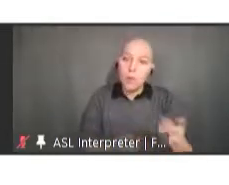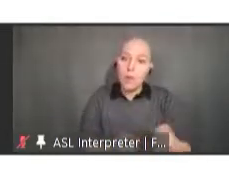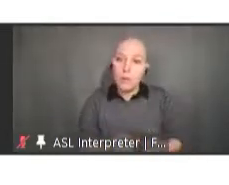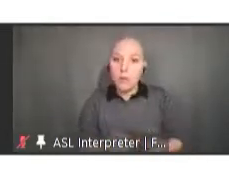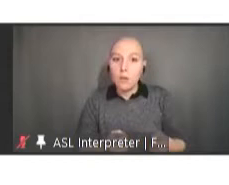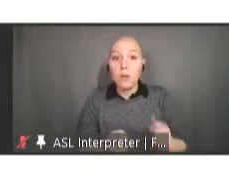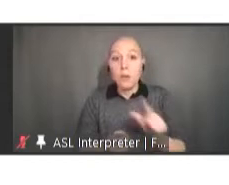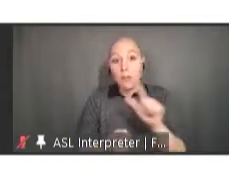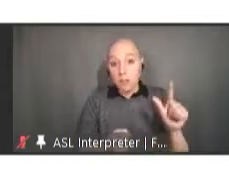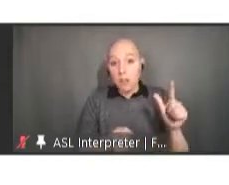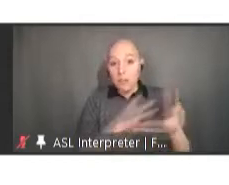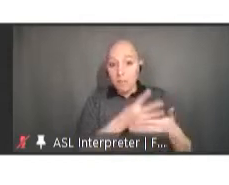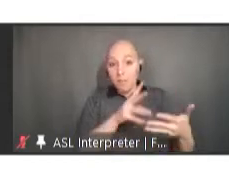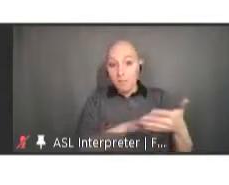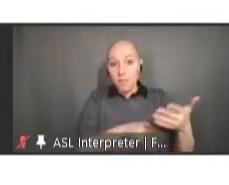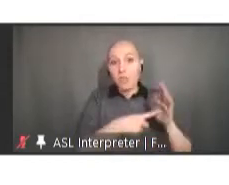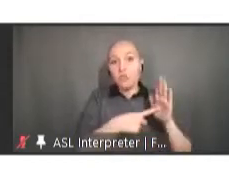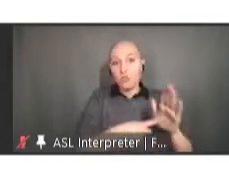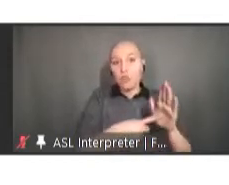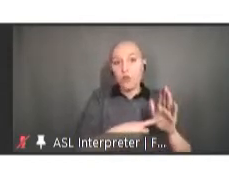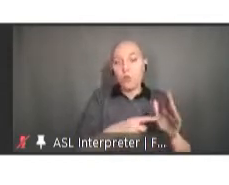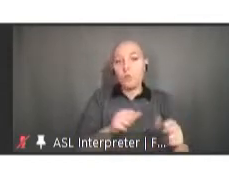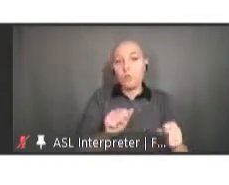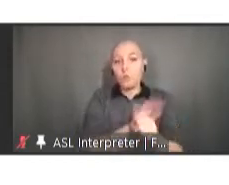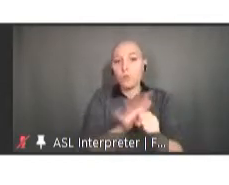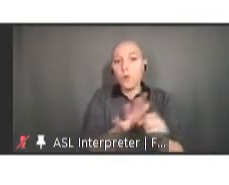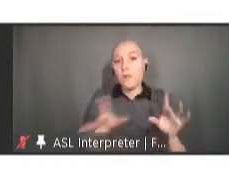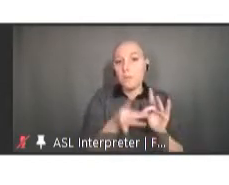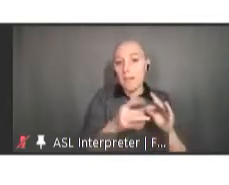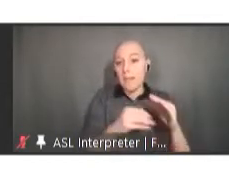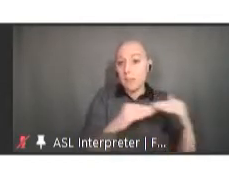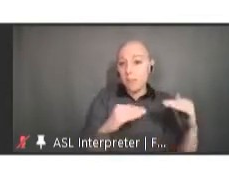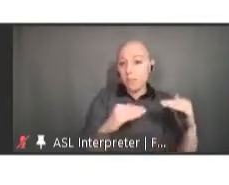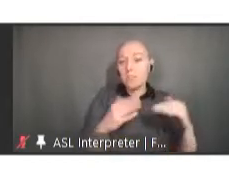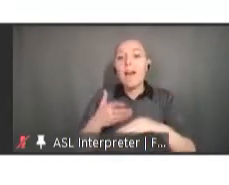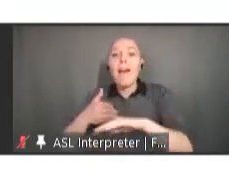binding antibody levels following vaccination in cancer patients. Now you can see that many